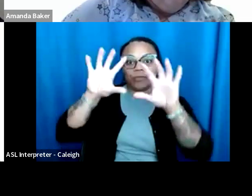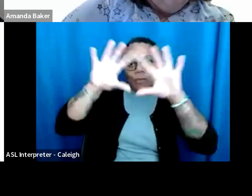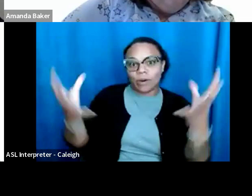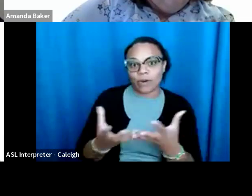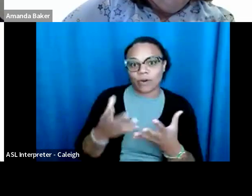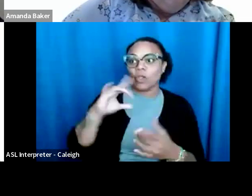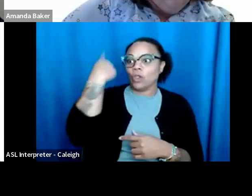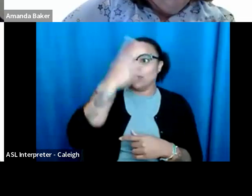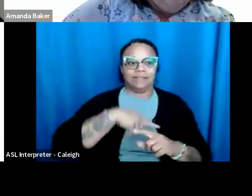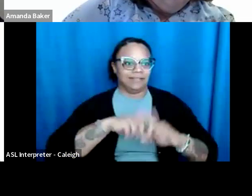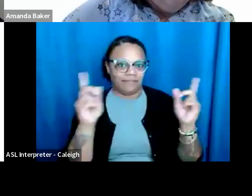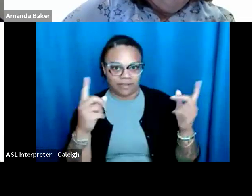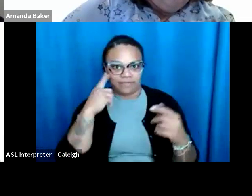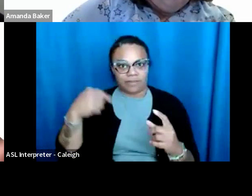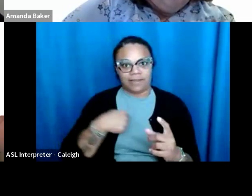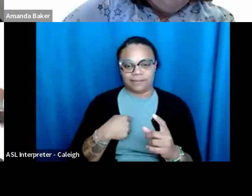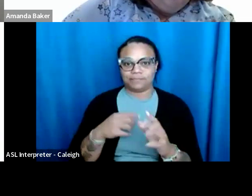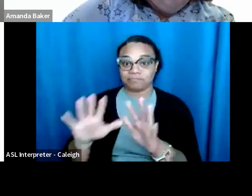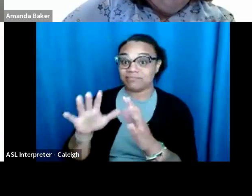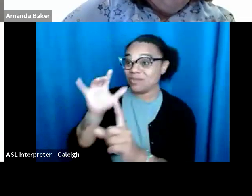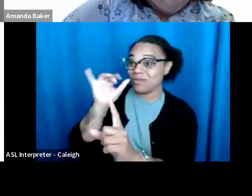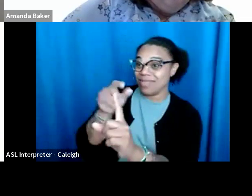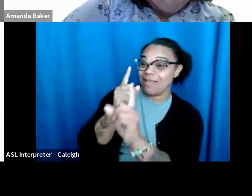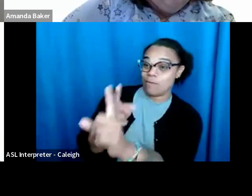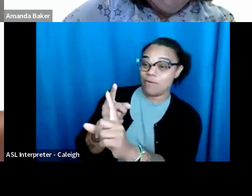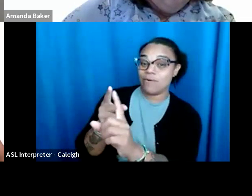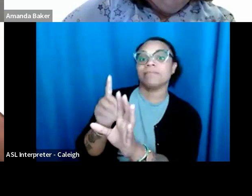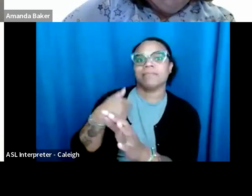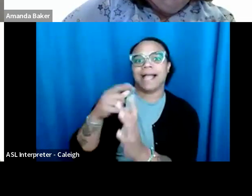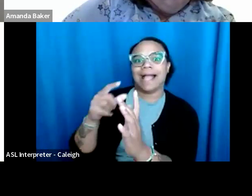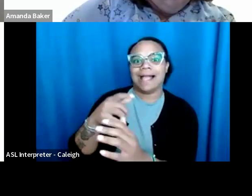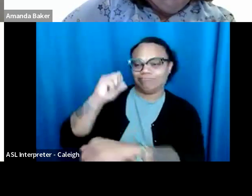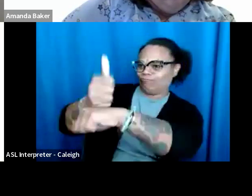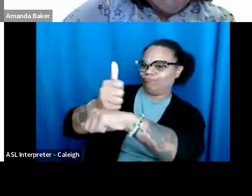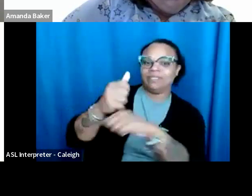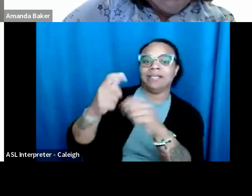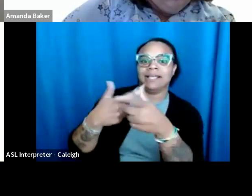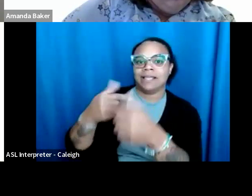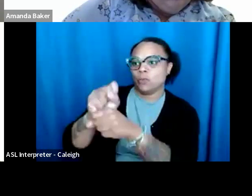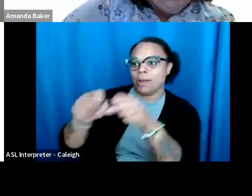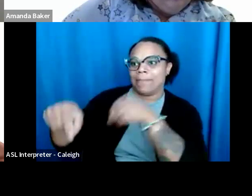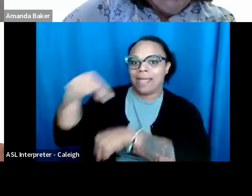and I say, "Okay, I want to accomplish X. What are the little baby steps that will help me